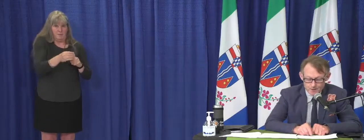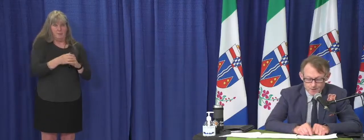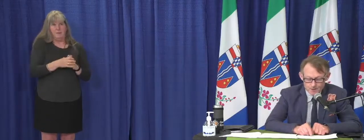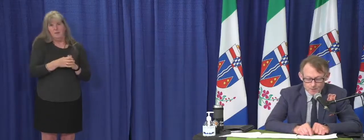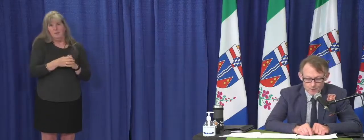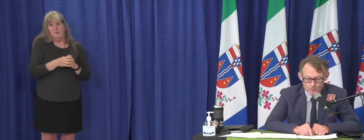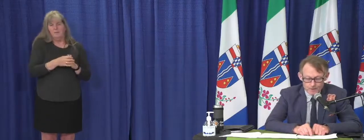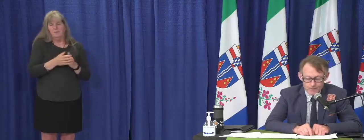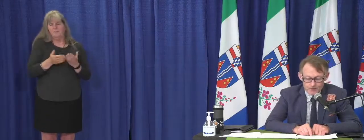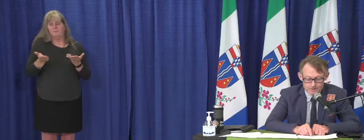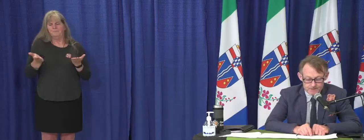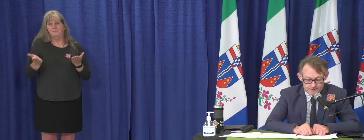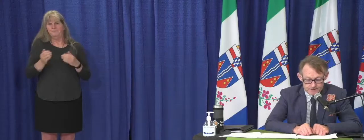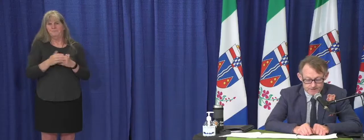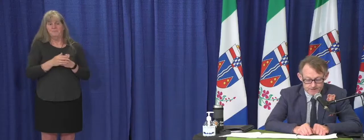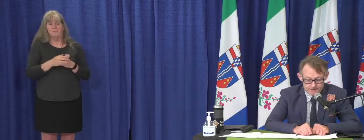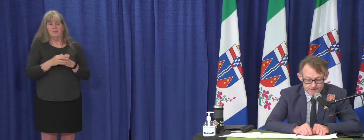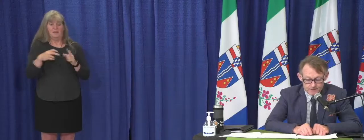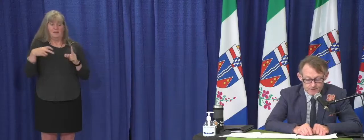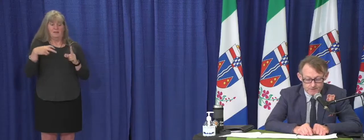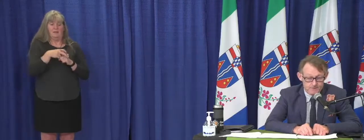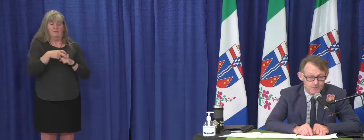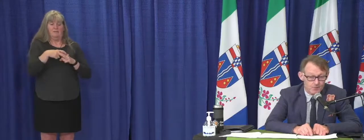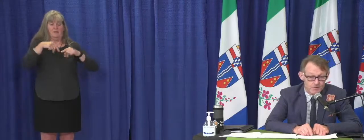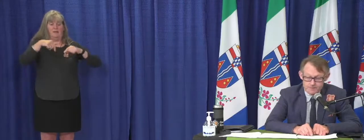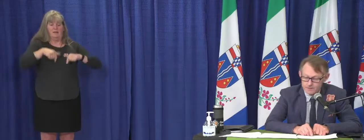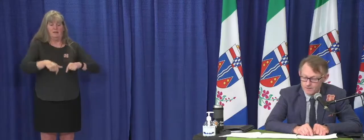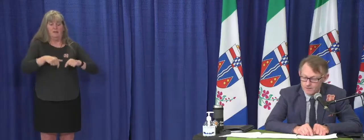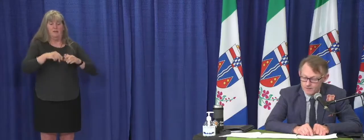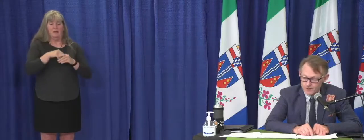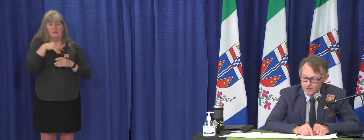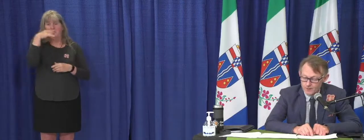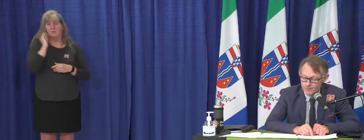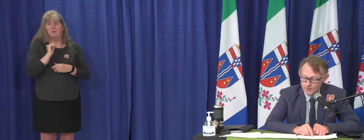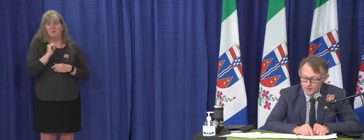and there is potential for spread. We have not detected it as of